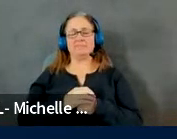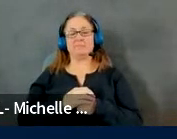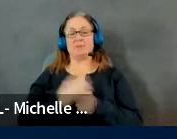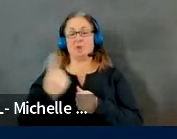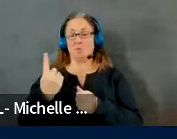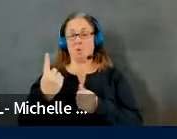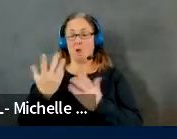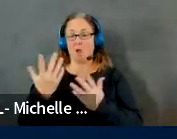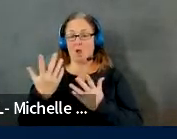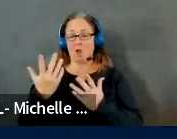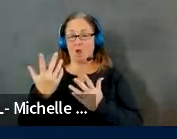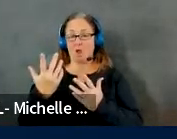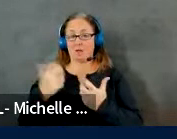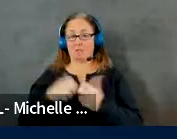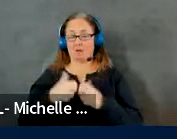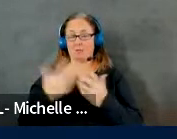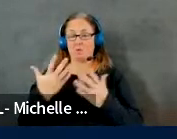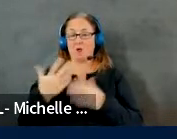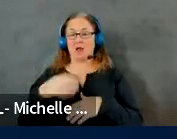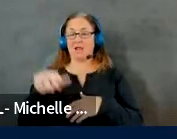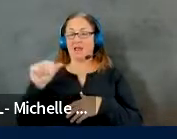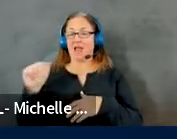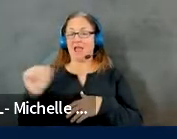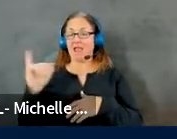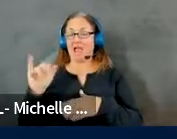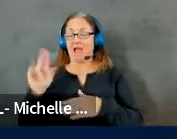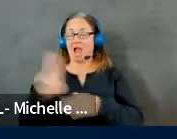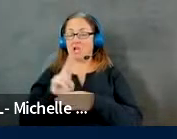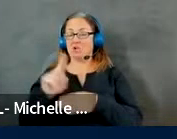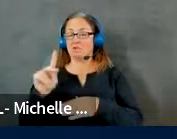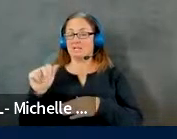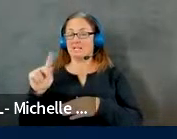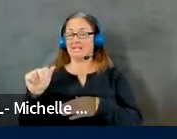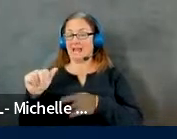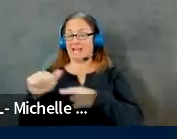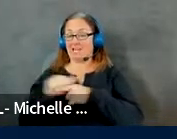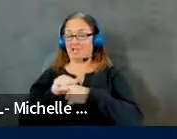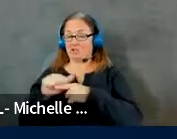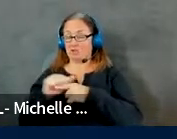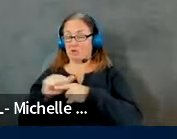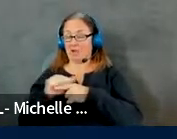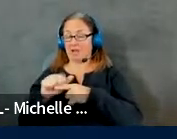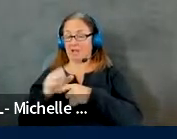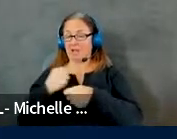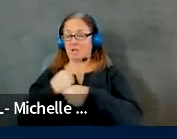was that artificial intelligence using these datasets of training data to create output